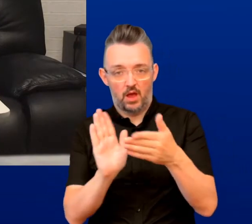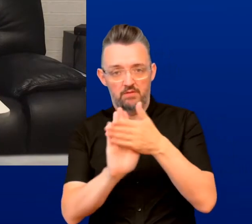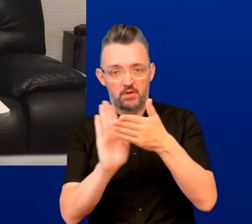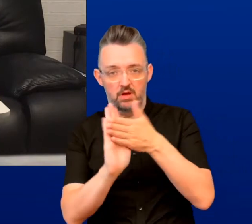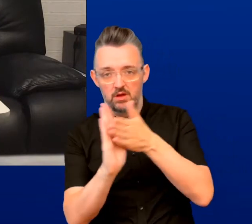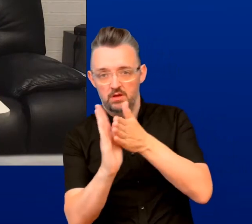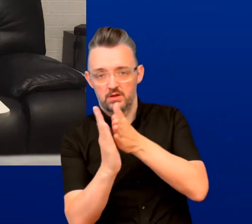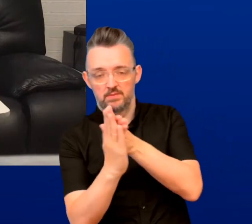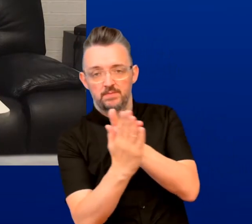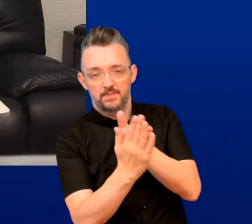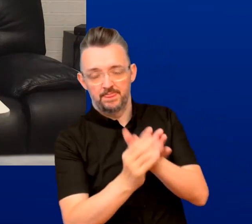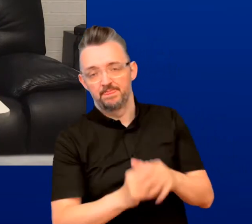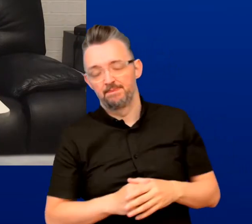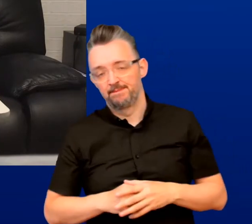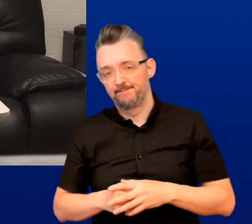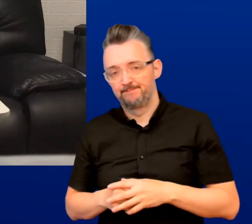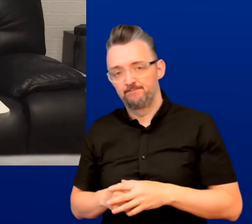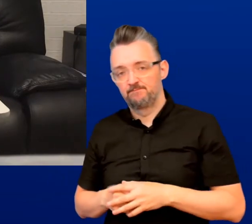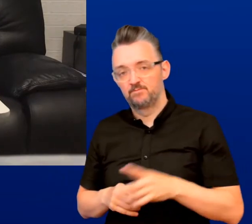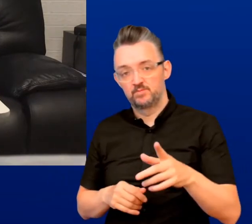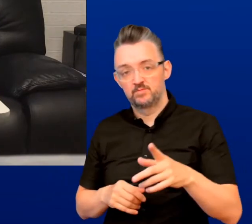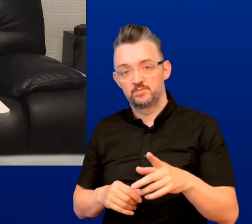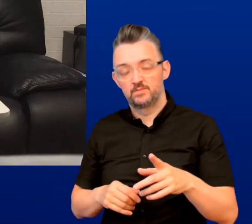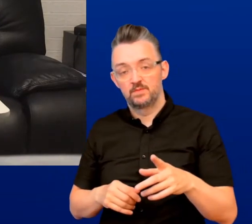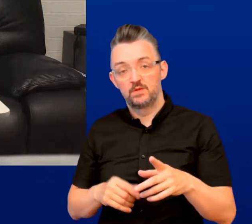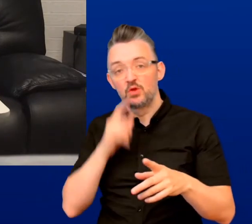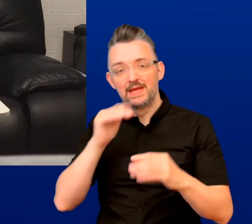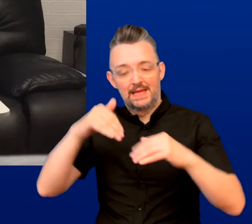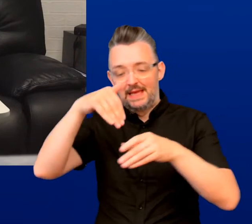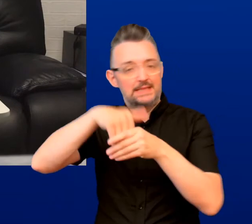Now, to start with, you're not doing the insides, you're doing the